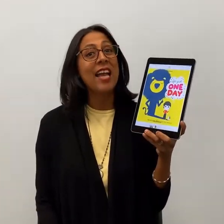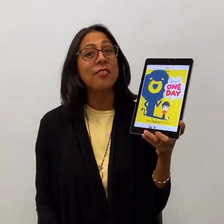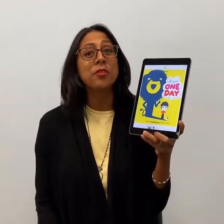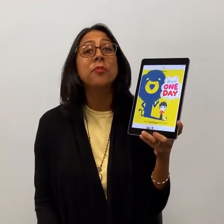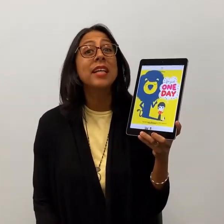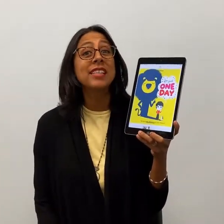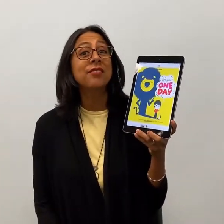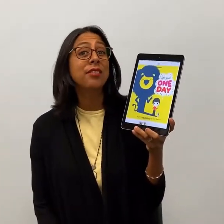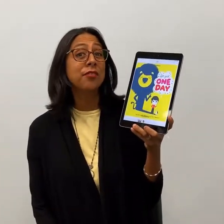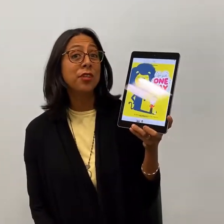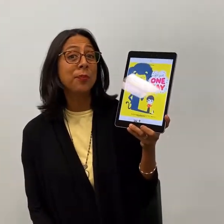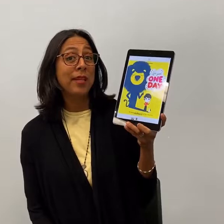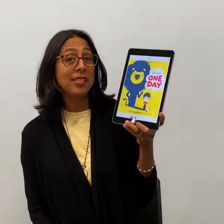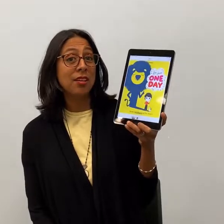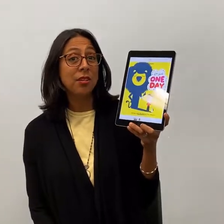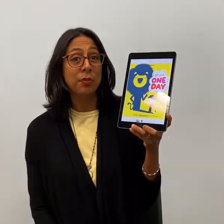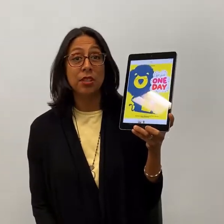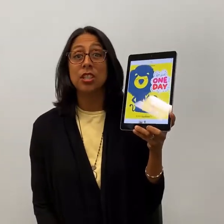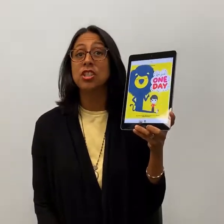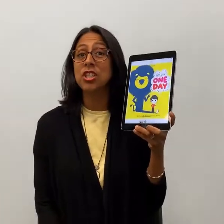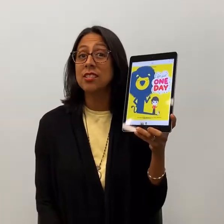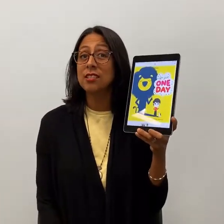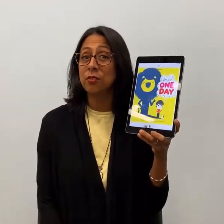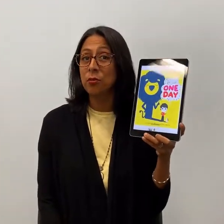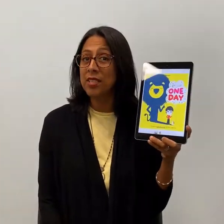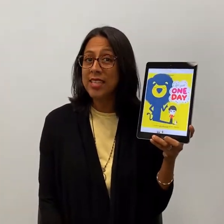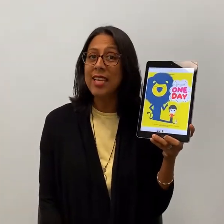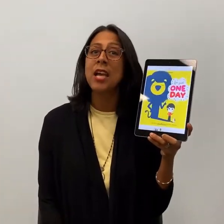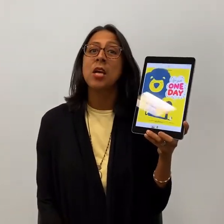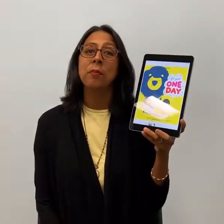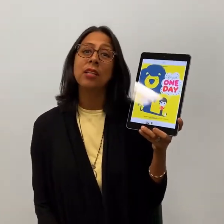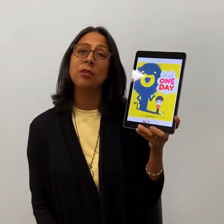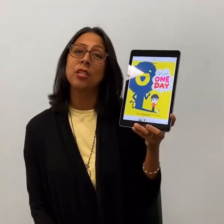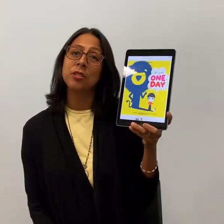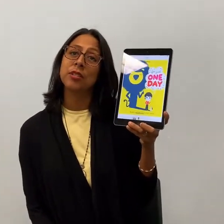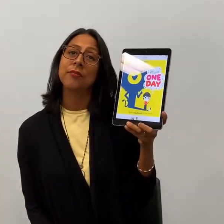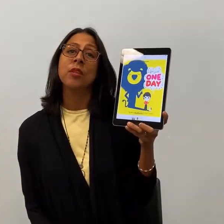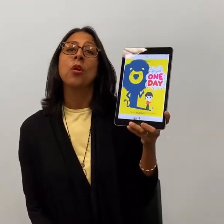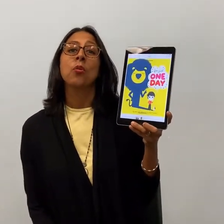I have a movement activity for you based on the book Just For One Day by Laura Leuck.